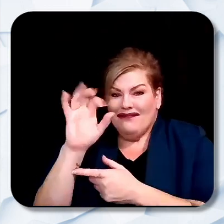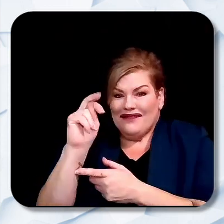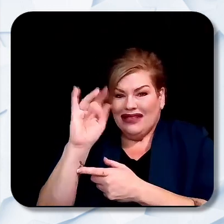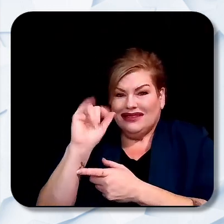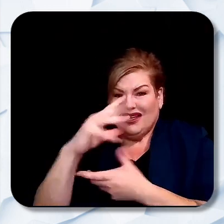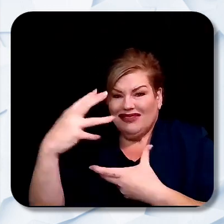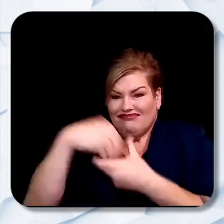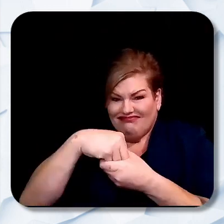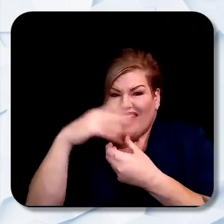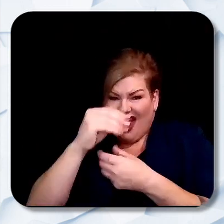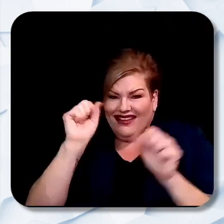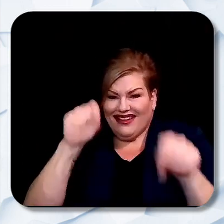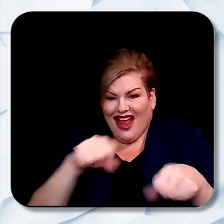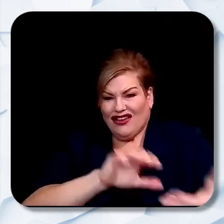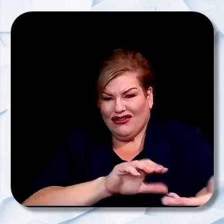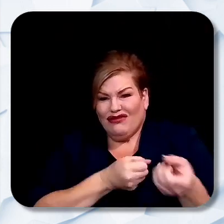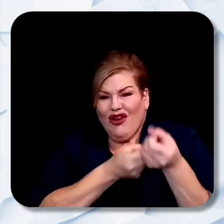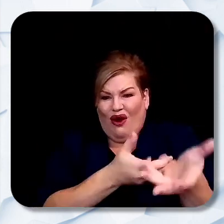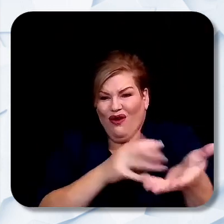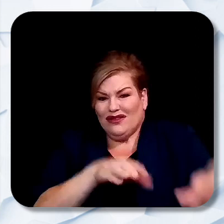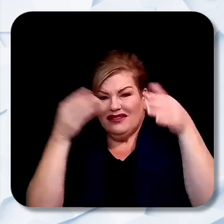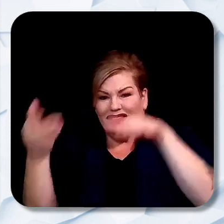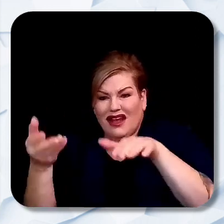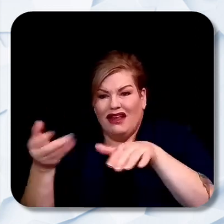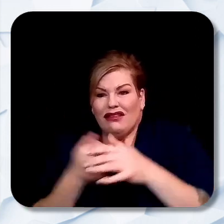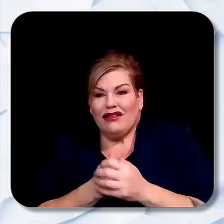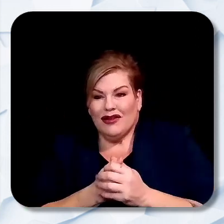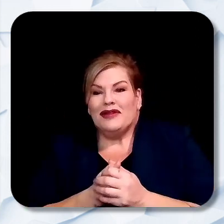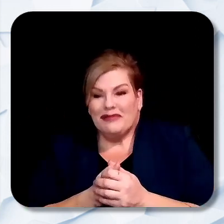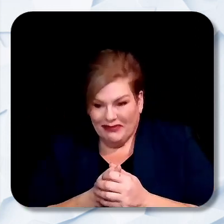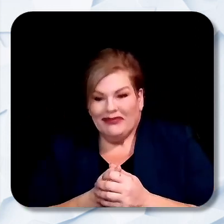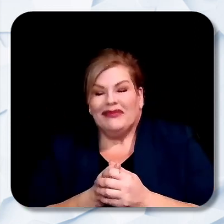So, what do we do about this now? Of course, it takes a comprehensive set of approaches to address